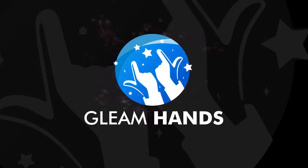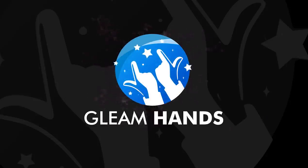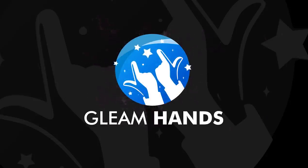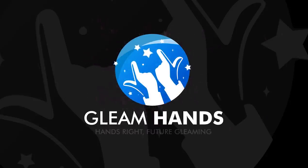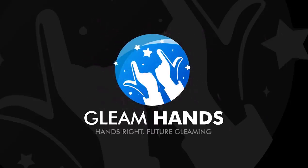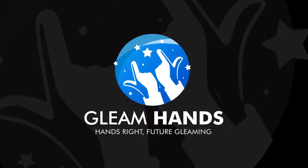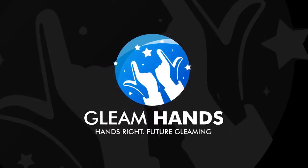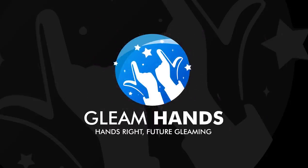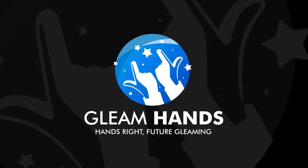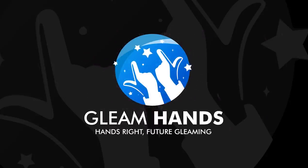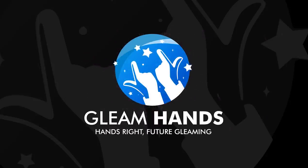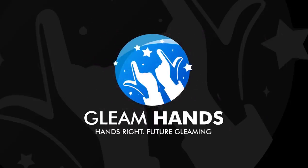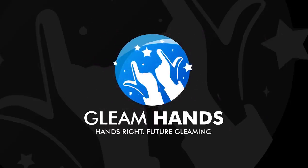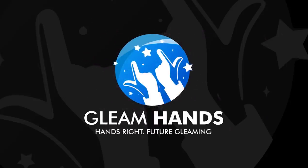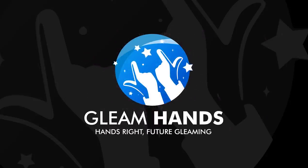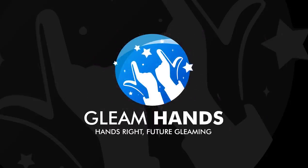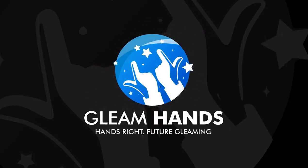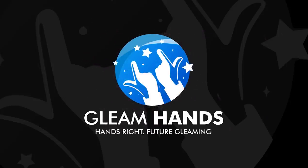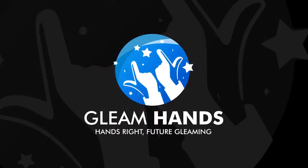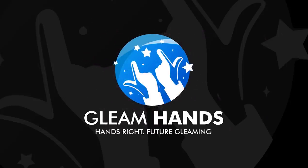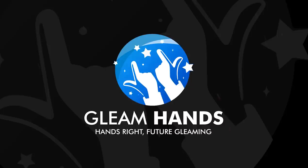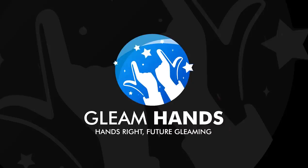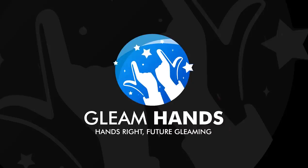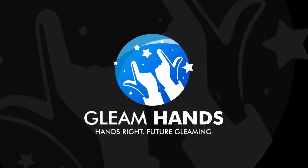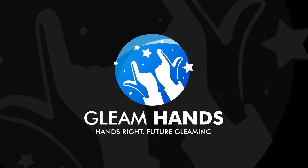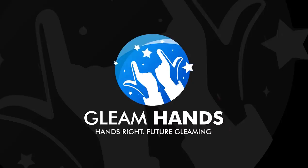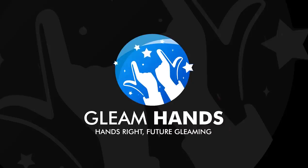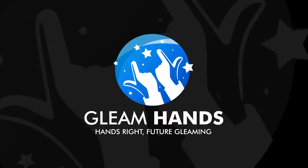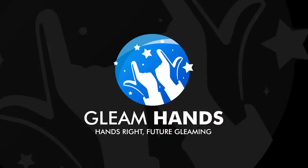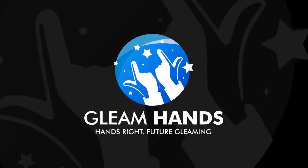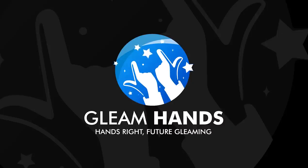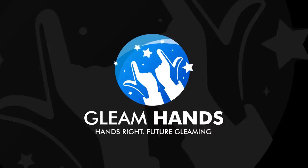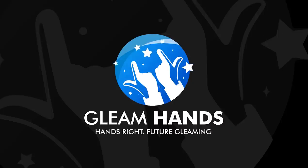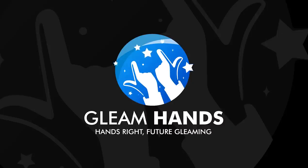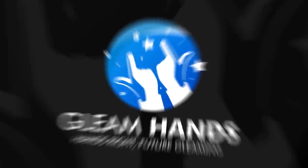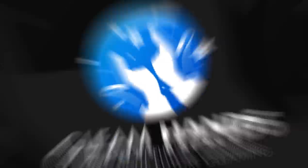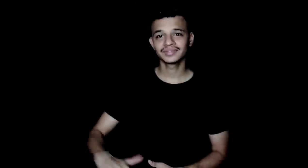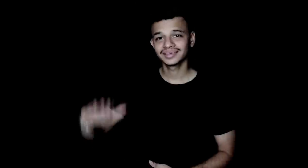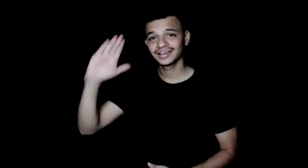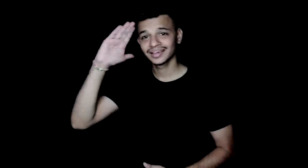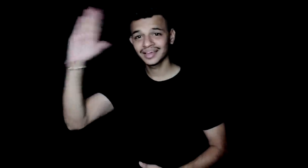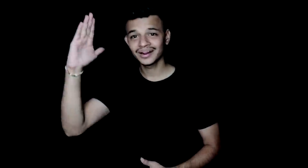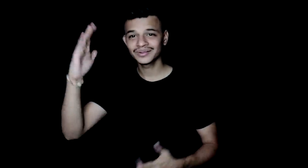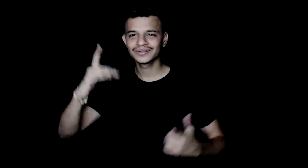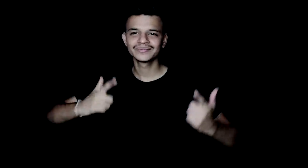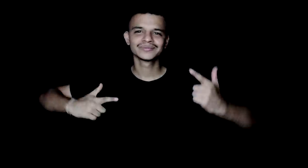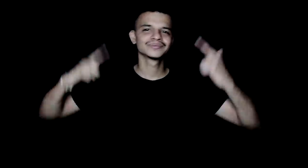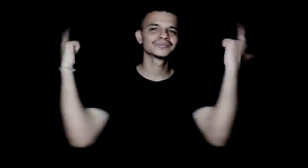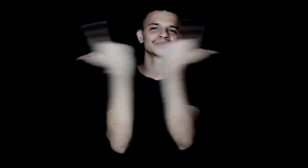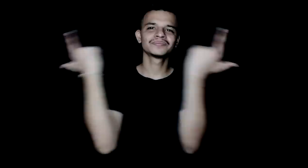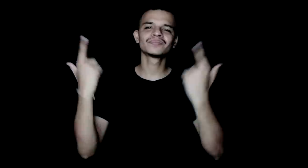Welcome to Gleam Hands Hello